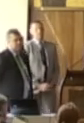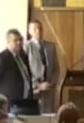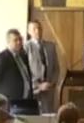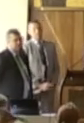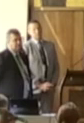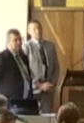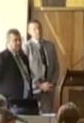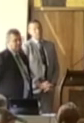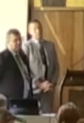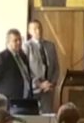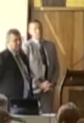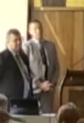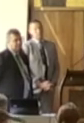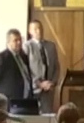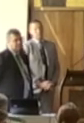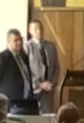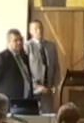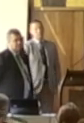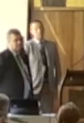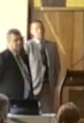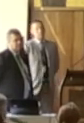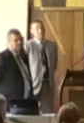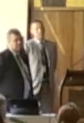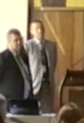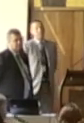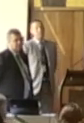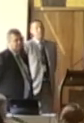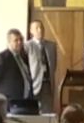Censuses in the labour market area would be really interesting looking at how